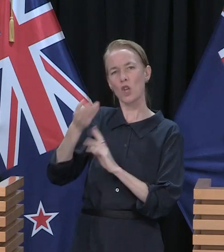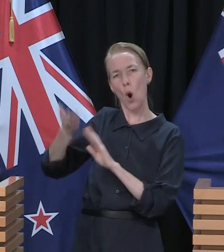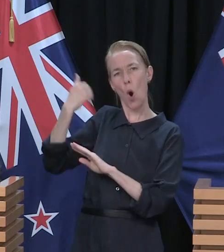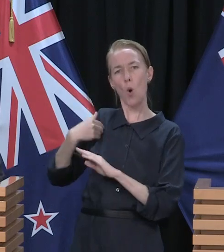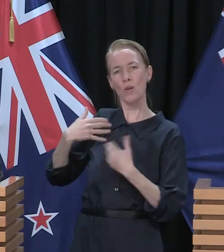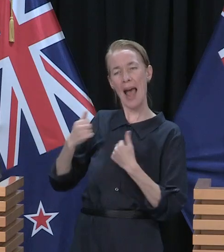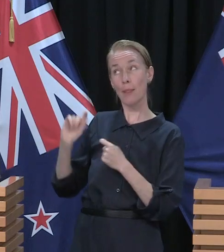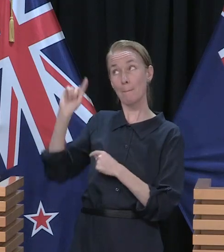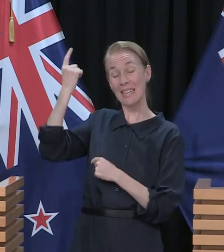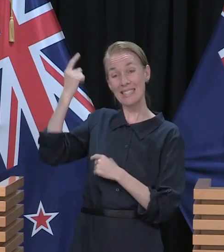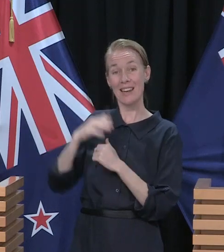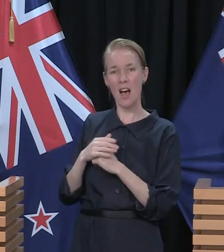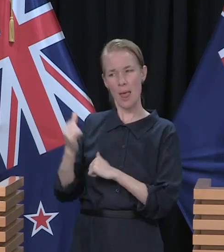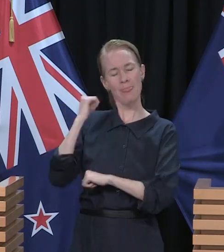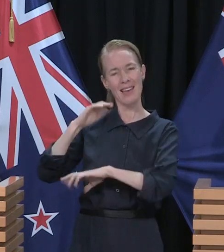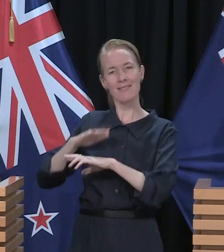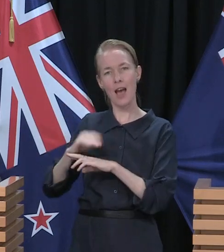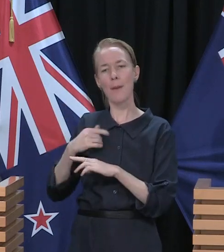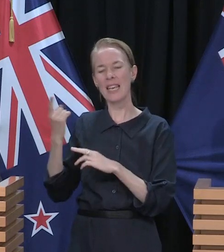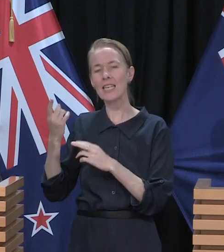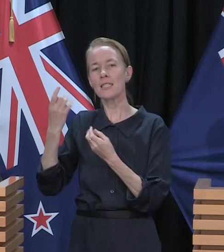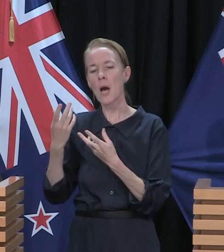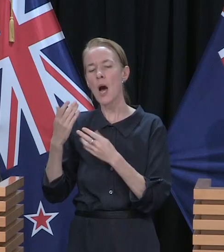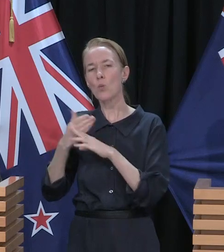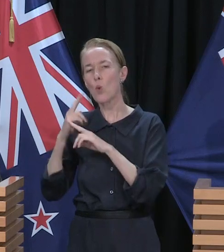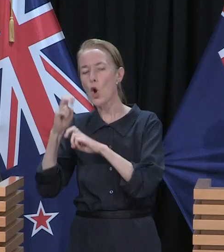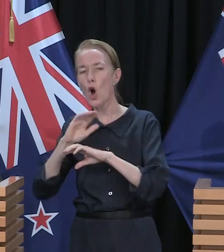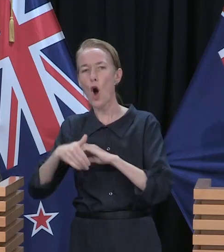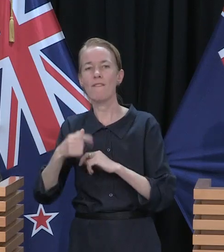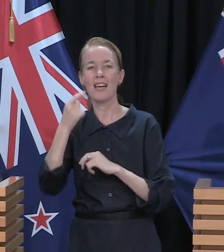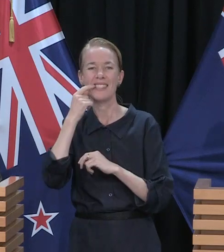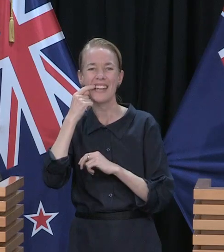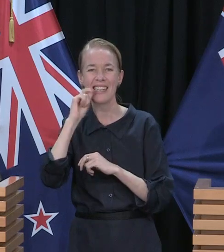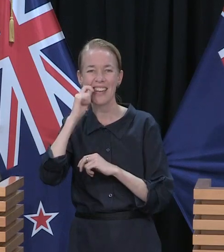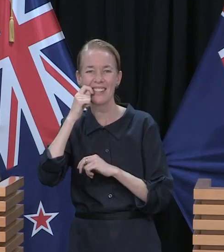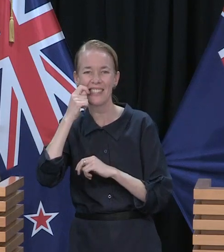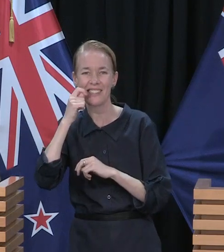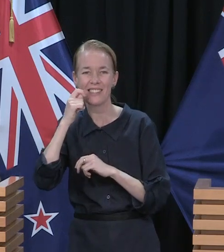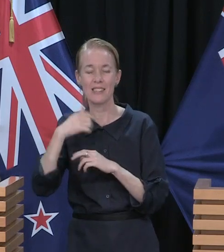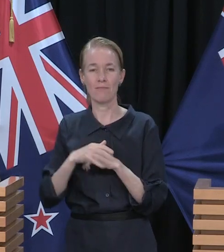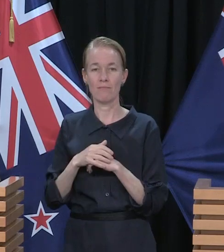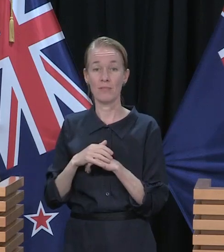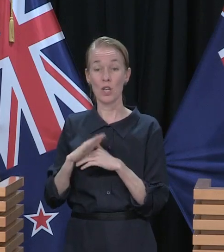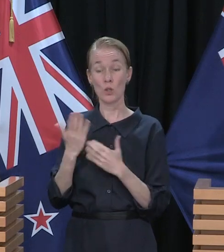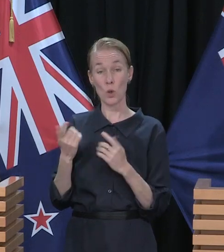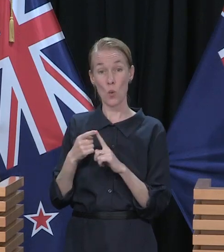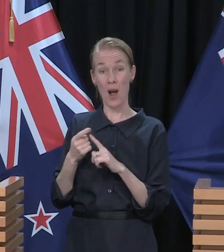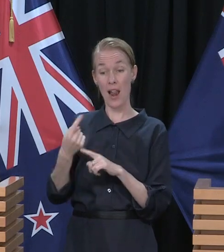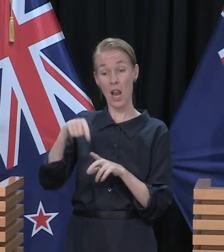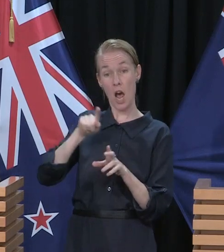you would expect new ministers to look at all the different issues in the portfolio - the range of options. There is always a prioritisation